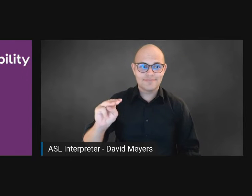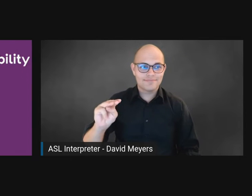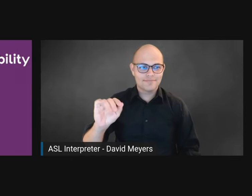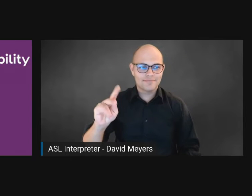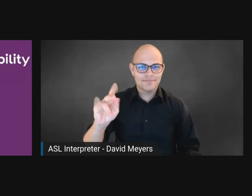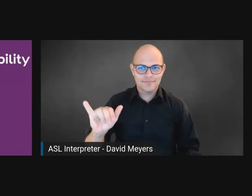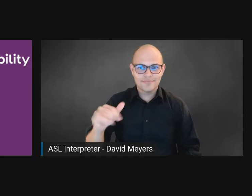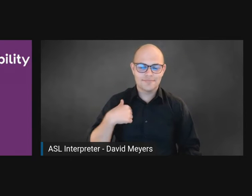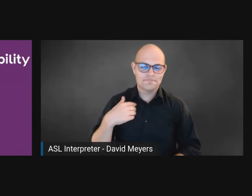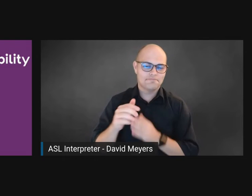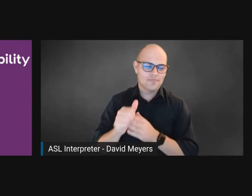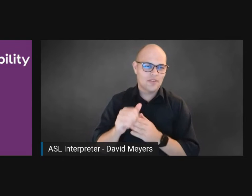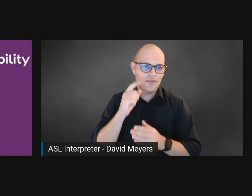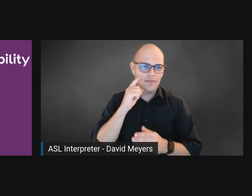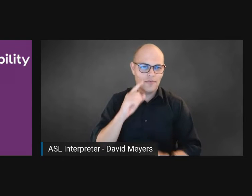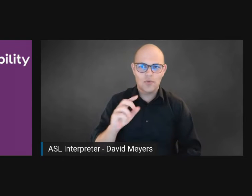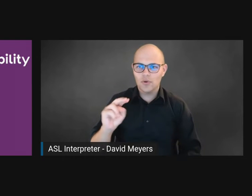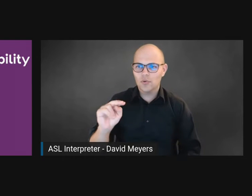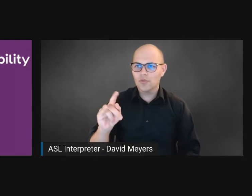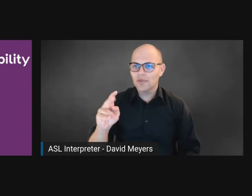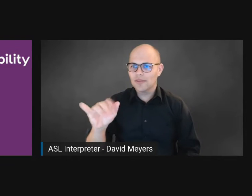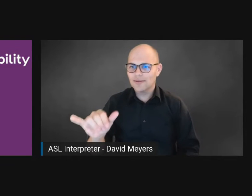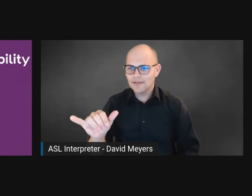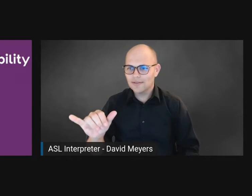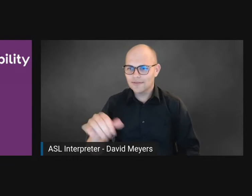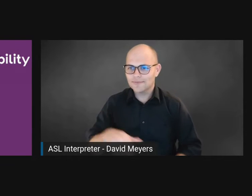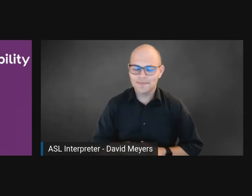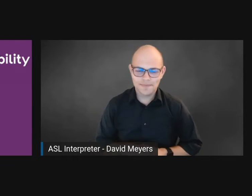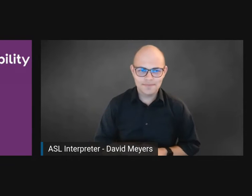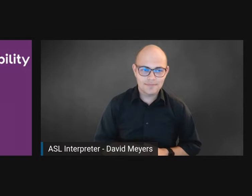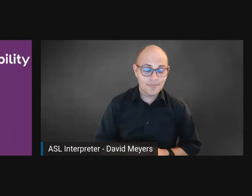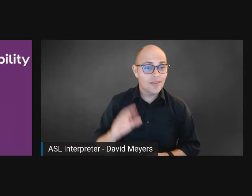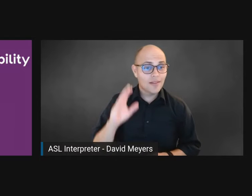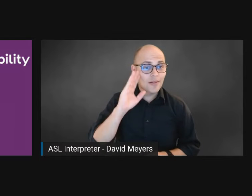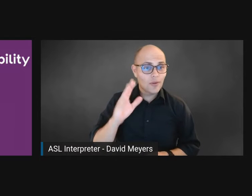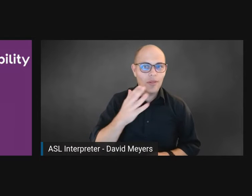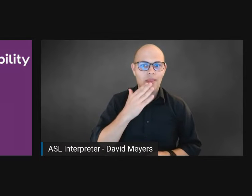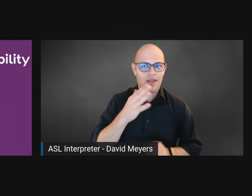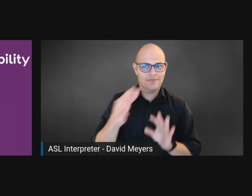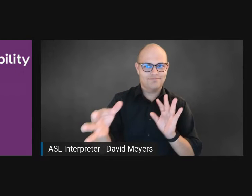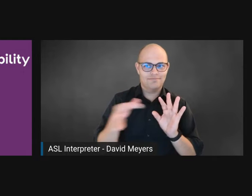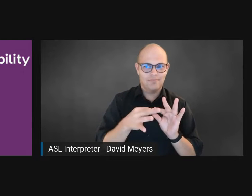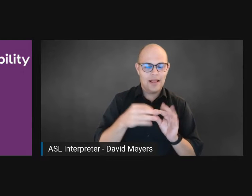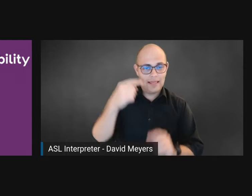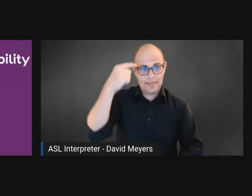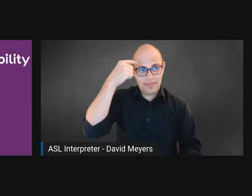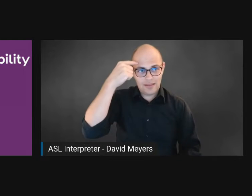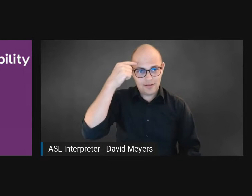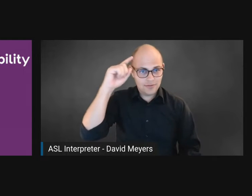Thank you for joining us for our next session, Think smart and adapt: